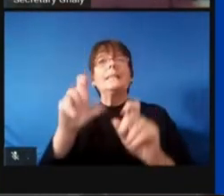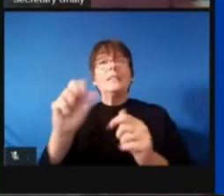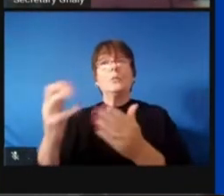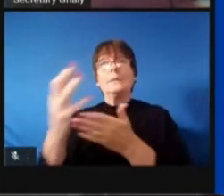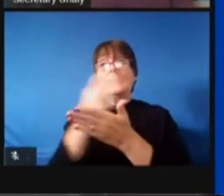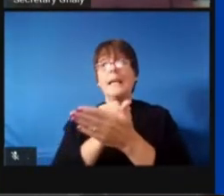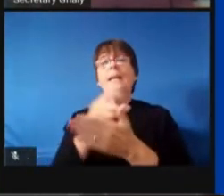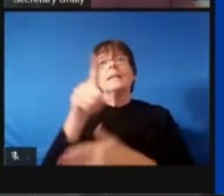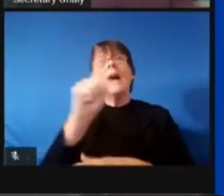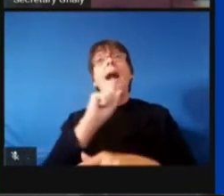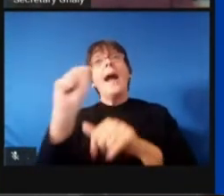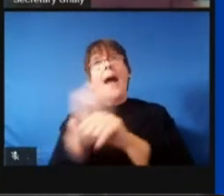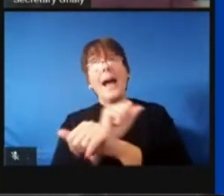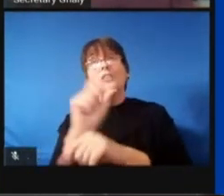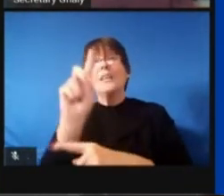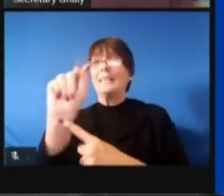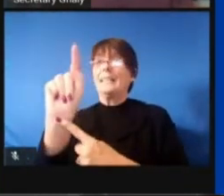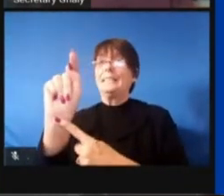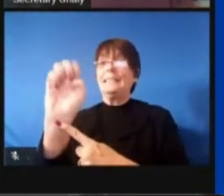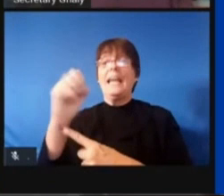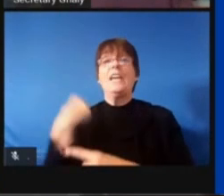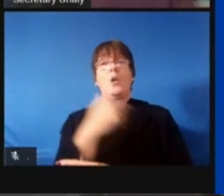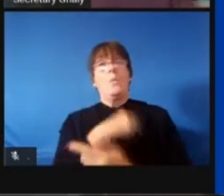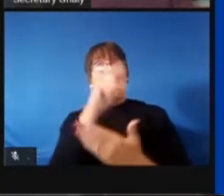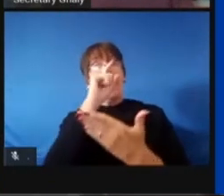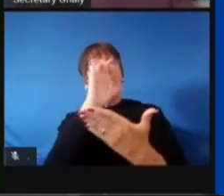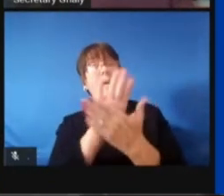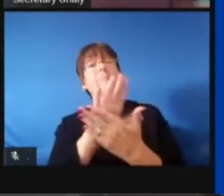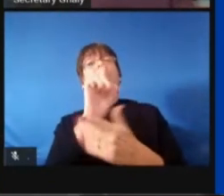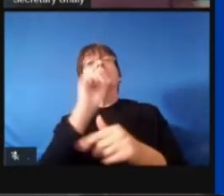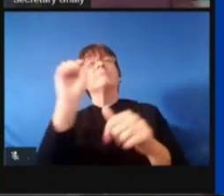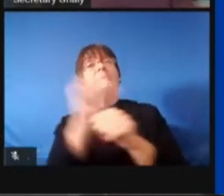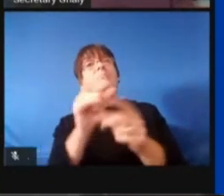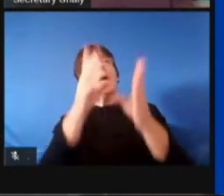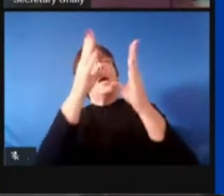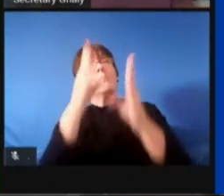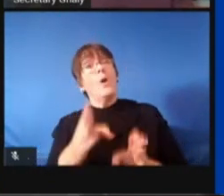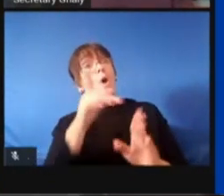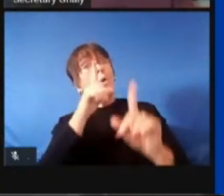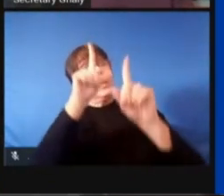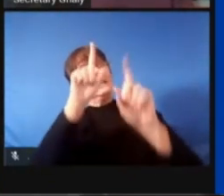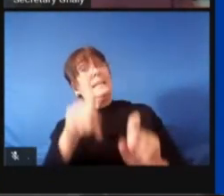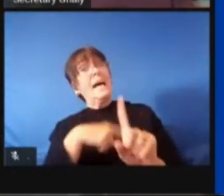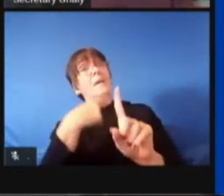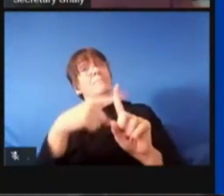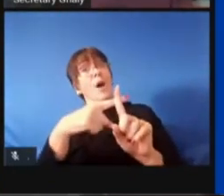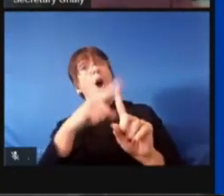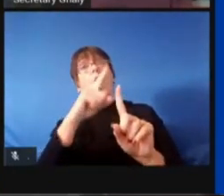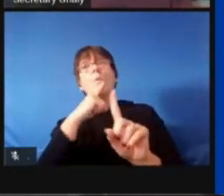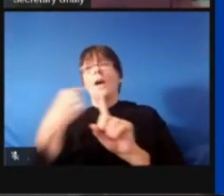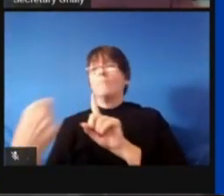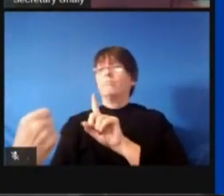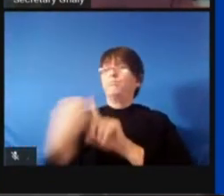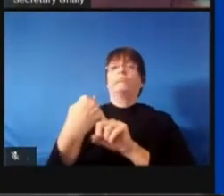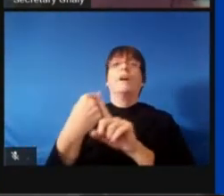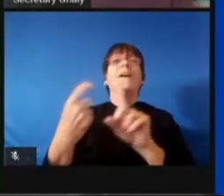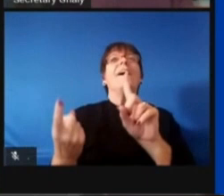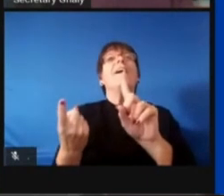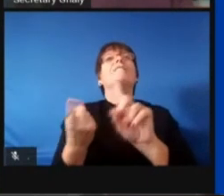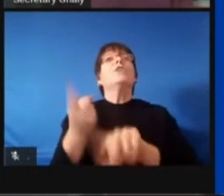STATE. IT IS NOT EVEN SOMETIMES THE DATE THE TEST WAS PROCESSED OR THE TEST WAS COLLECTED.